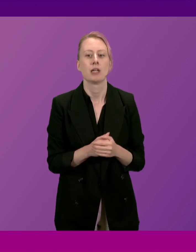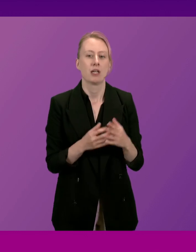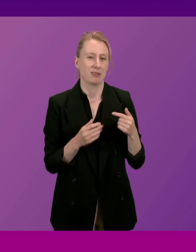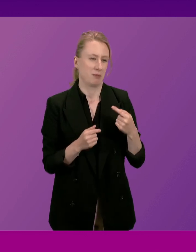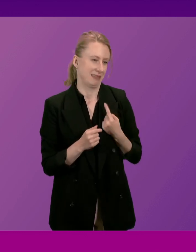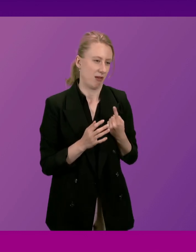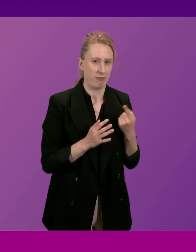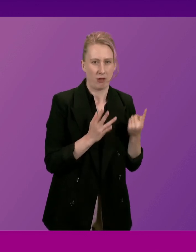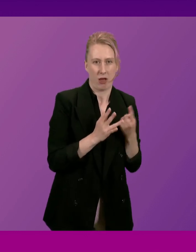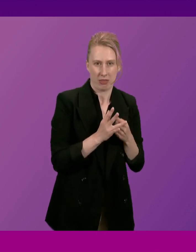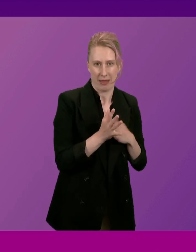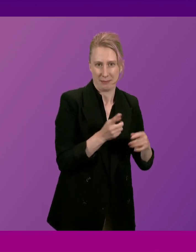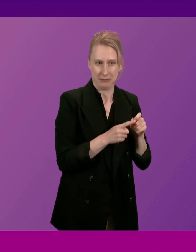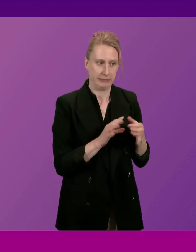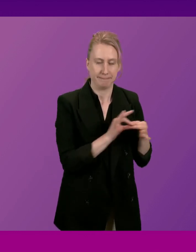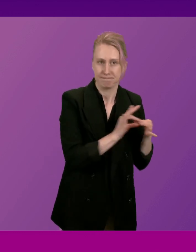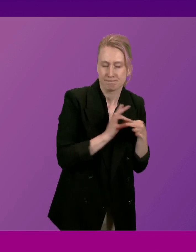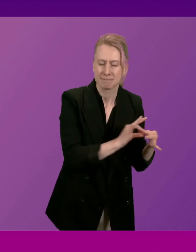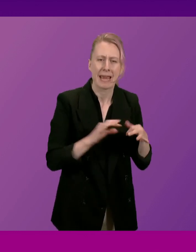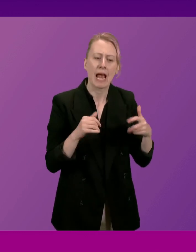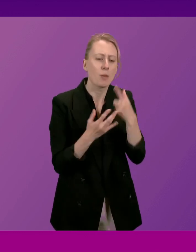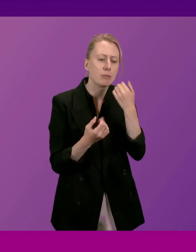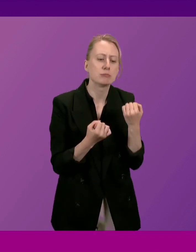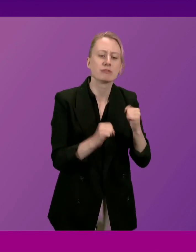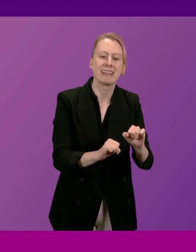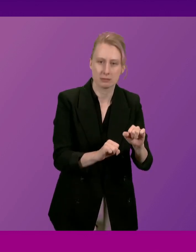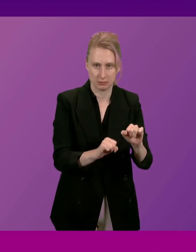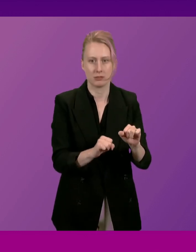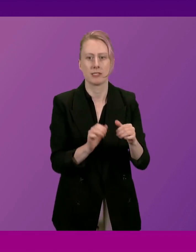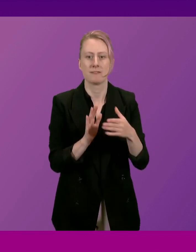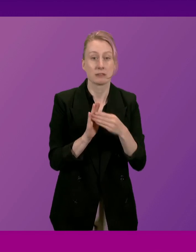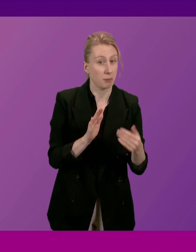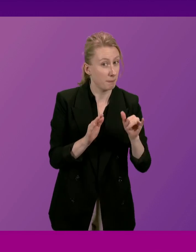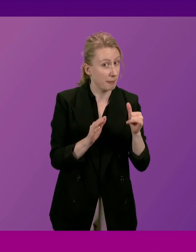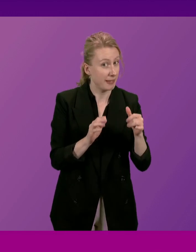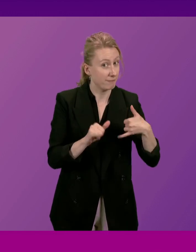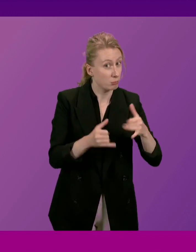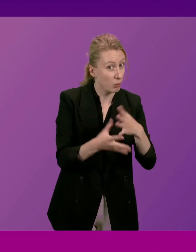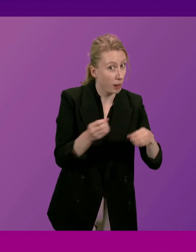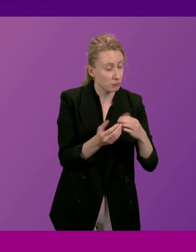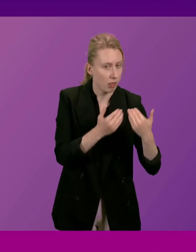Does he have any suggestions about how we can prevent that in the future, for example by ensuring that the clubs take more responsibility?